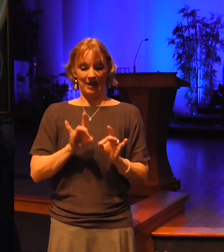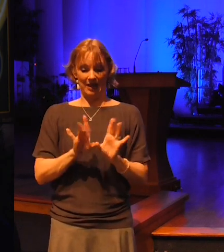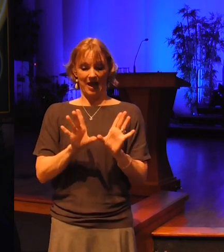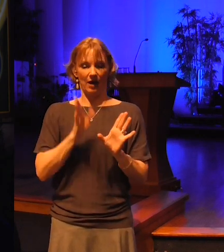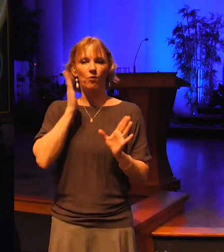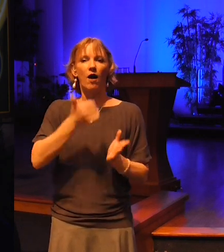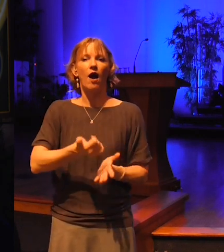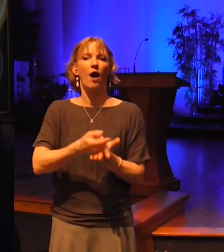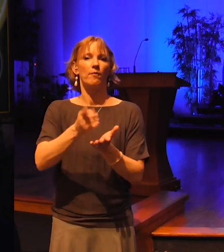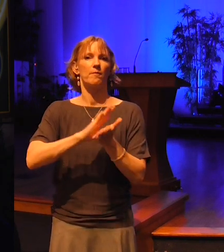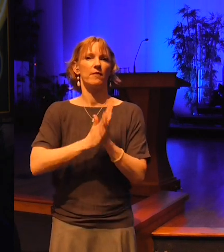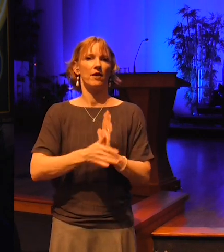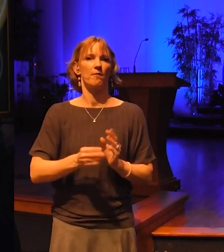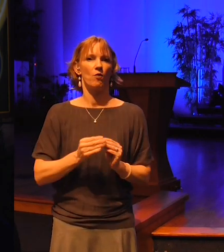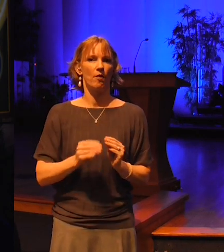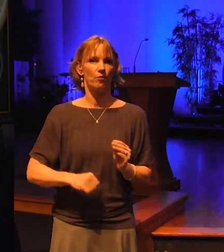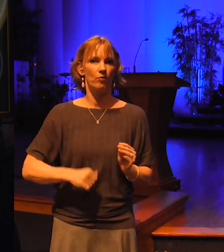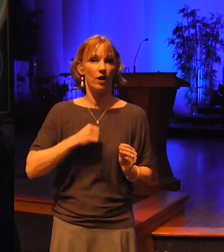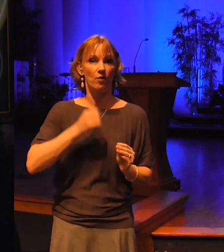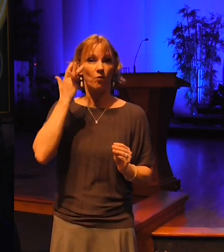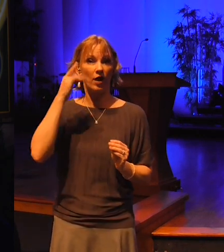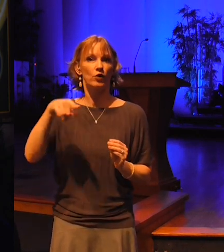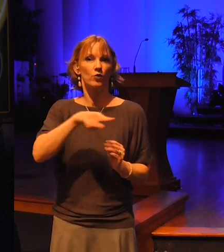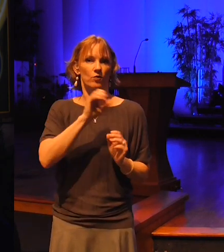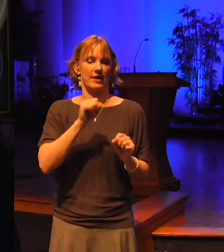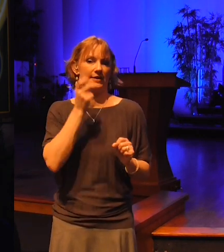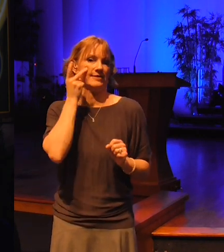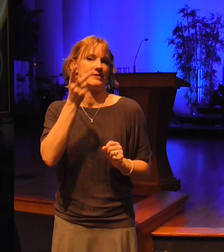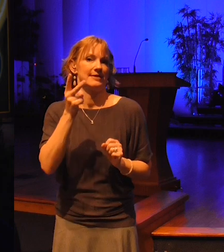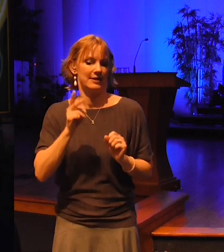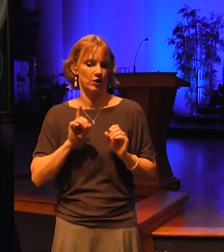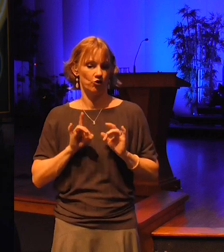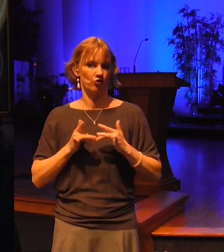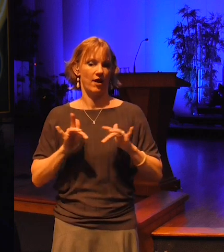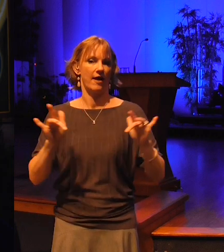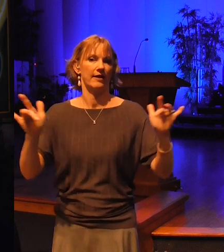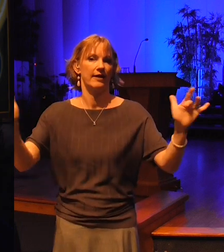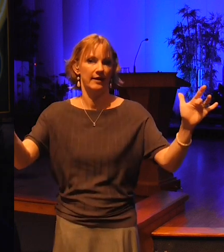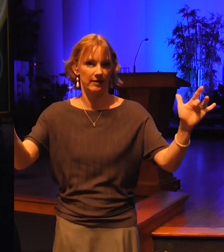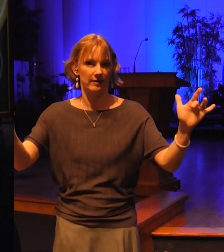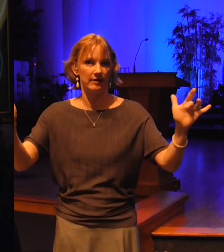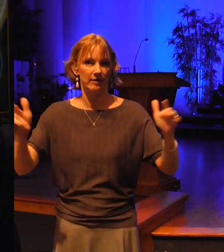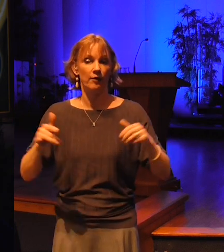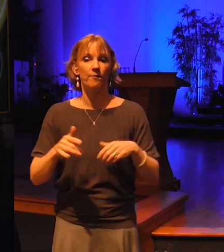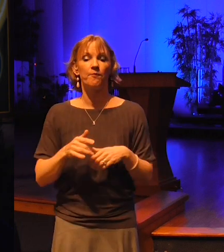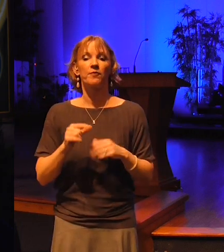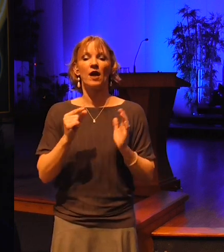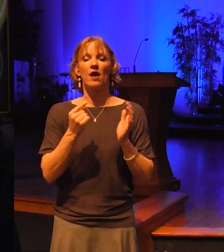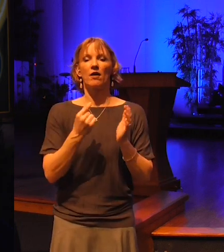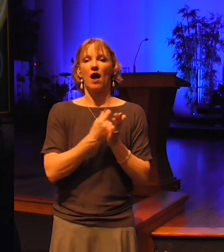you because you will be able to see it shining all around you in the Gospel of Matthew we read "You